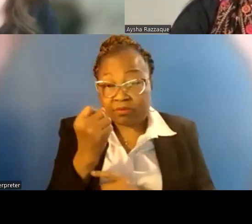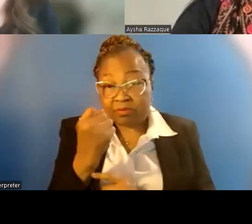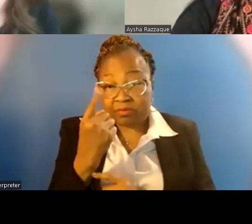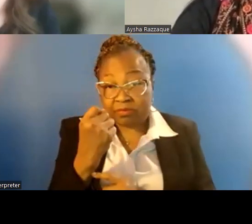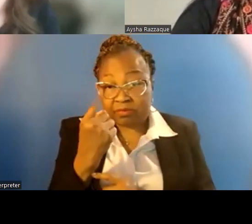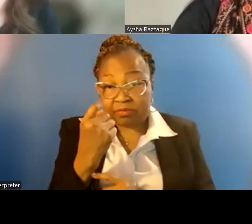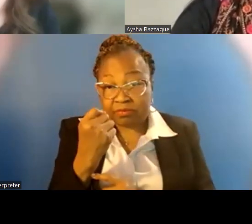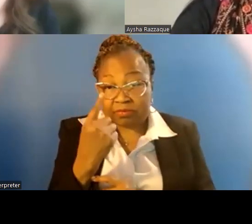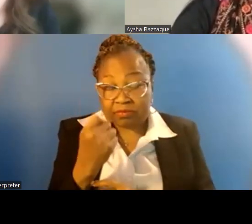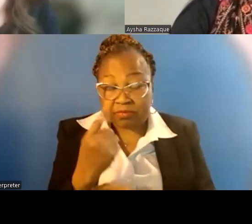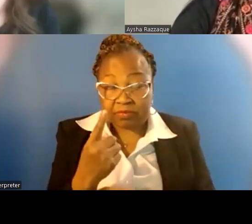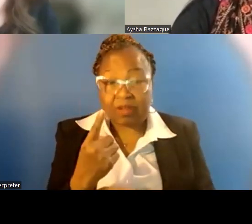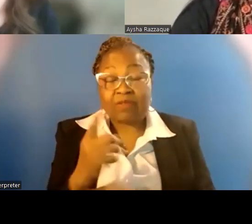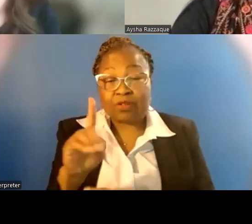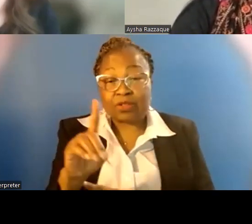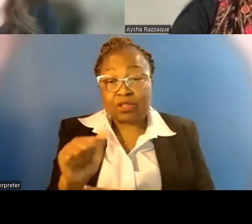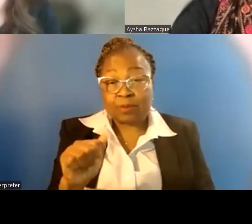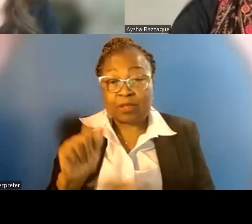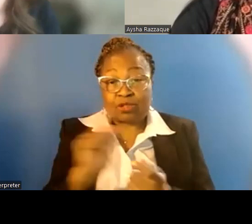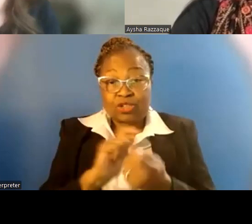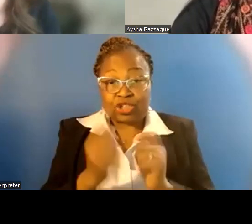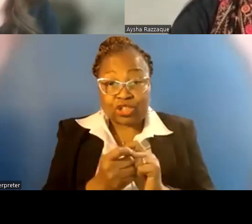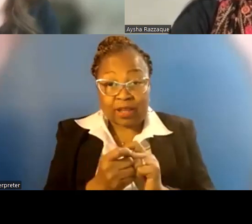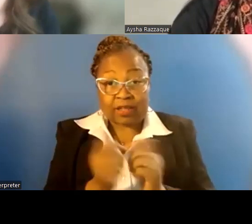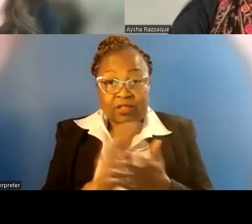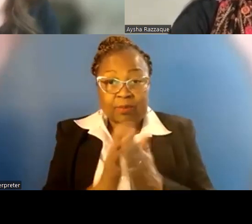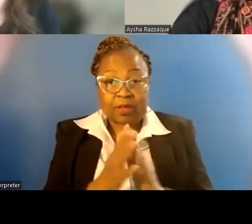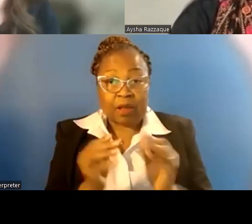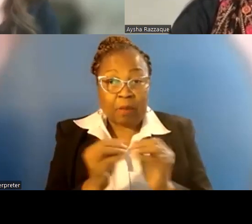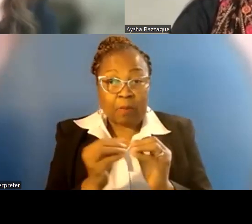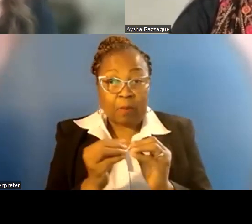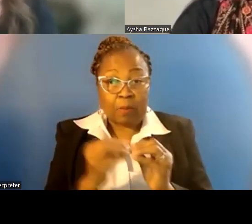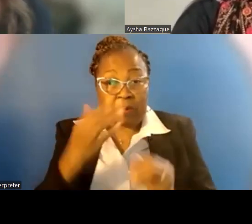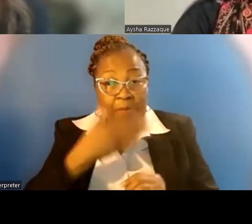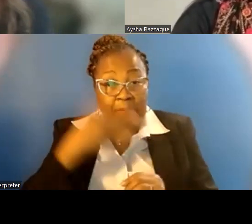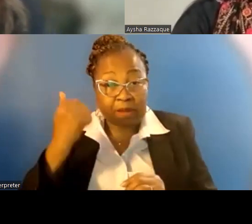and matured over time and really reshaping that narrative